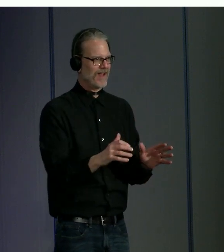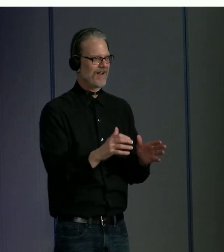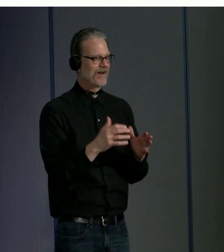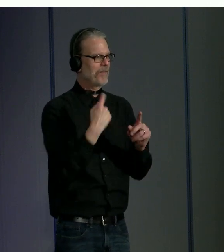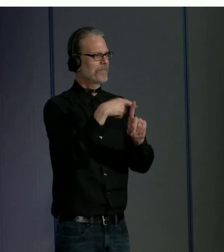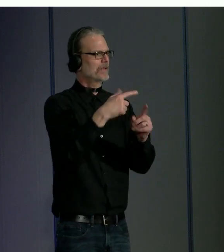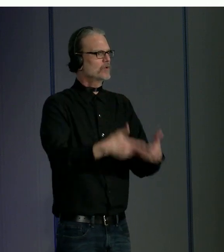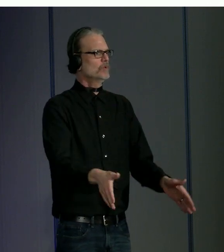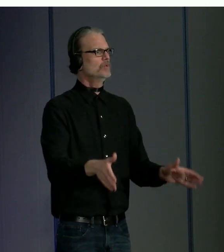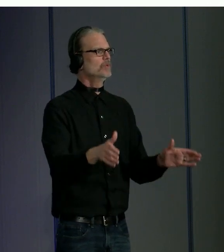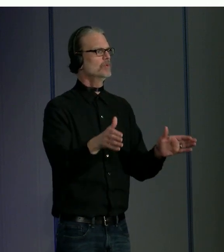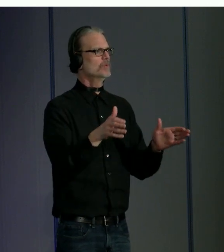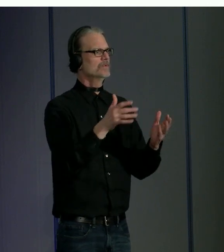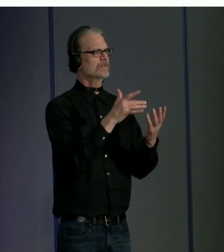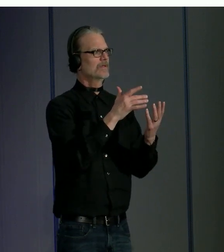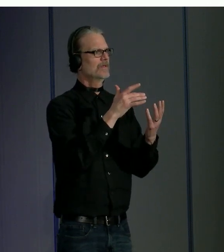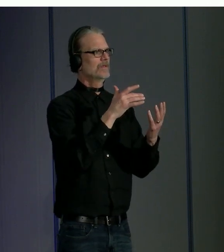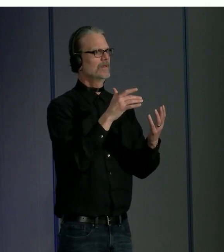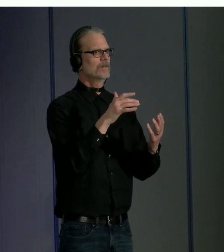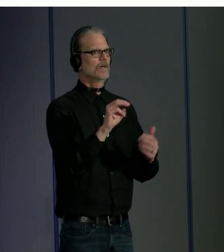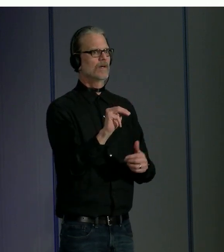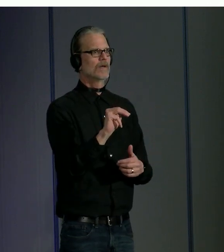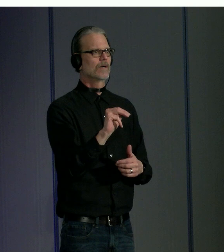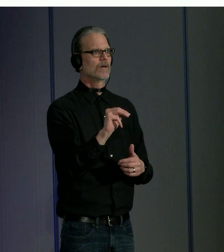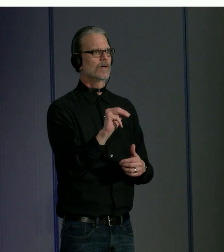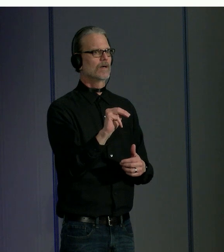that menu, or that mode of navigation.